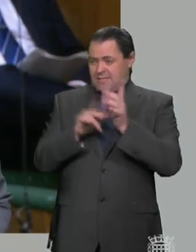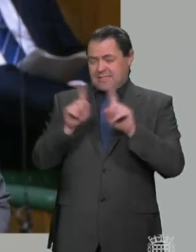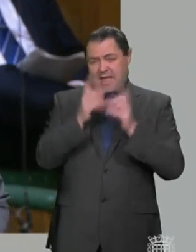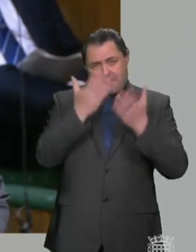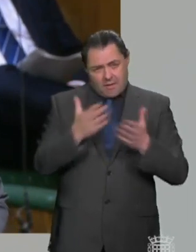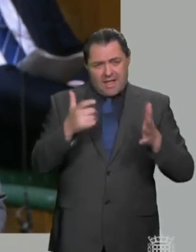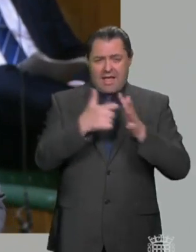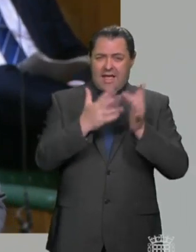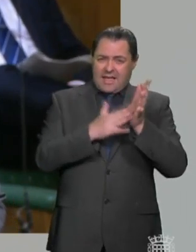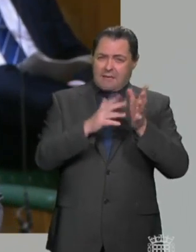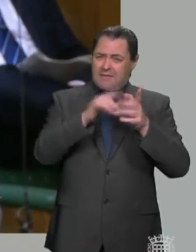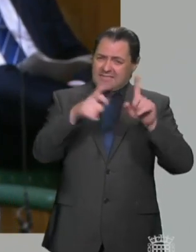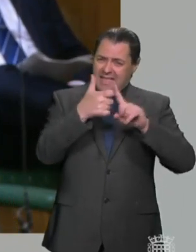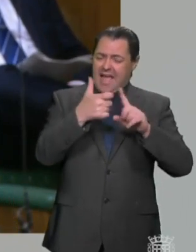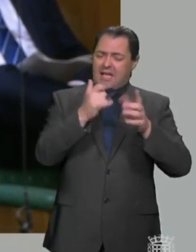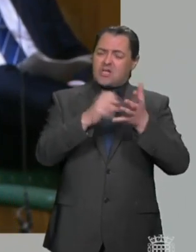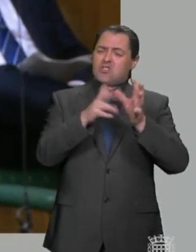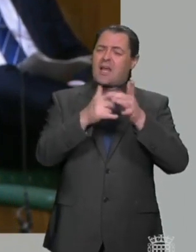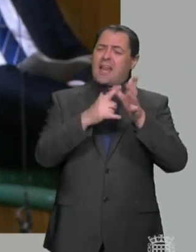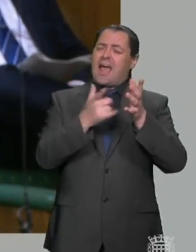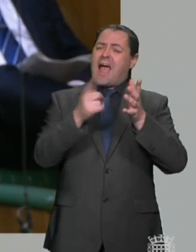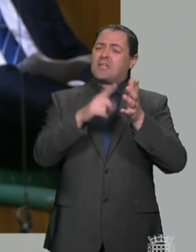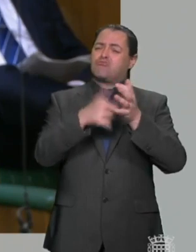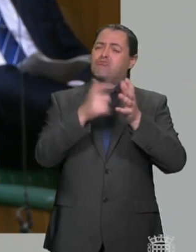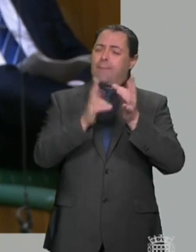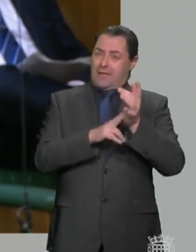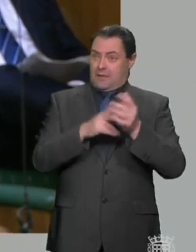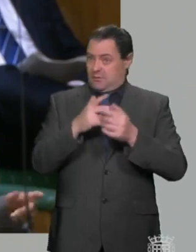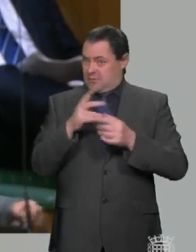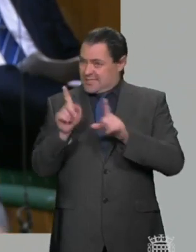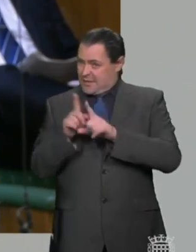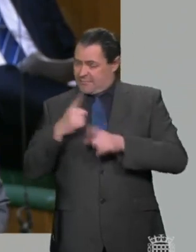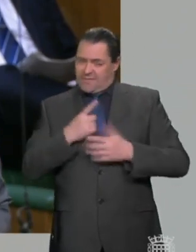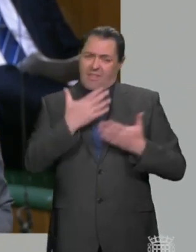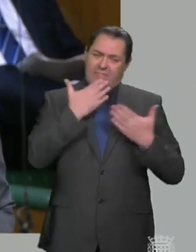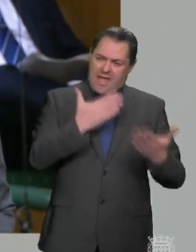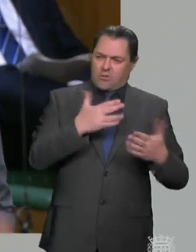Zach, Shania and Robin, and will he join me in thanking them for showing British community spirit